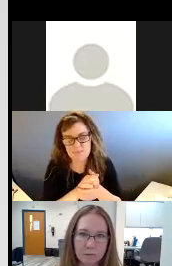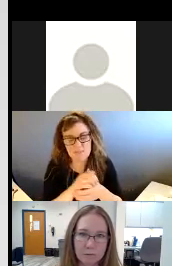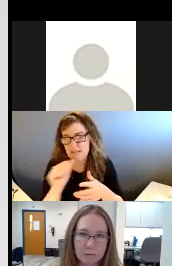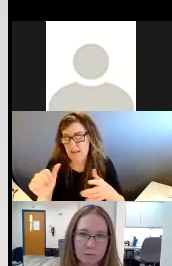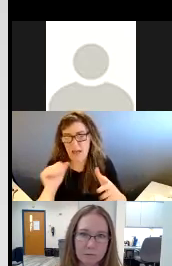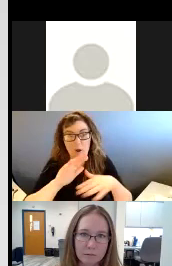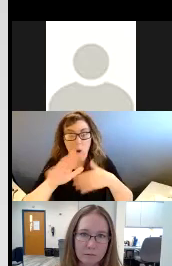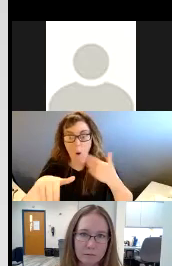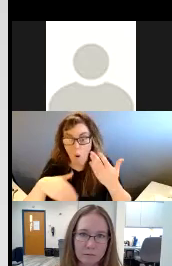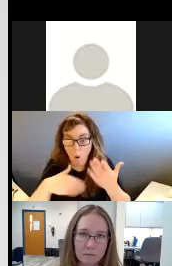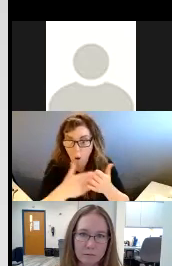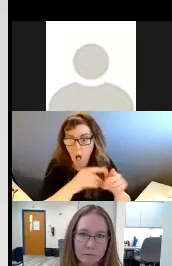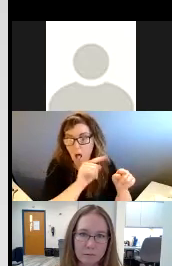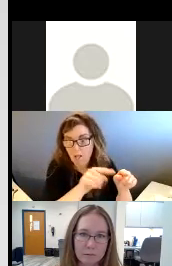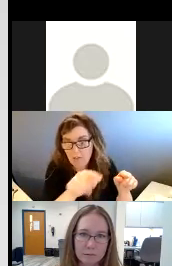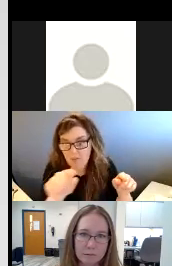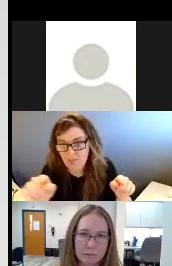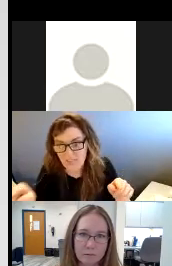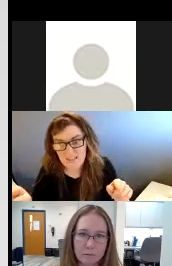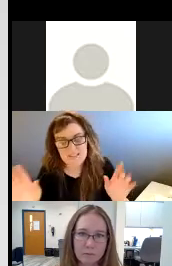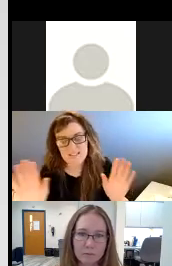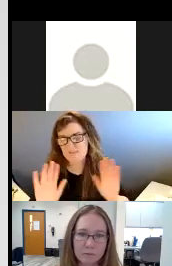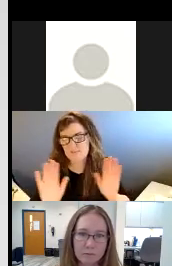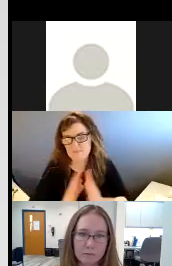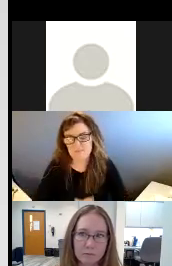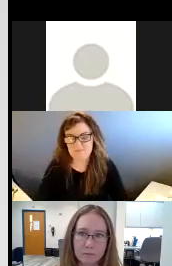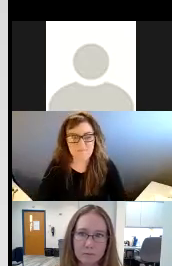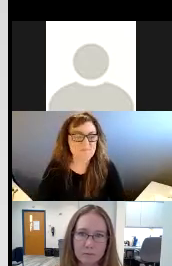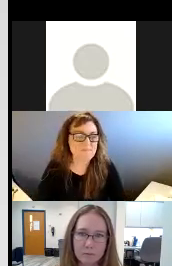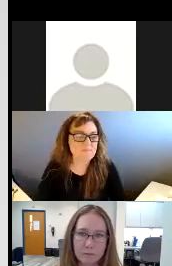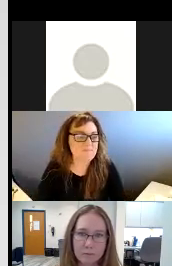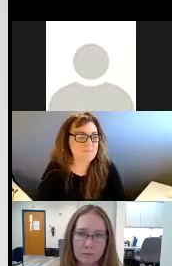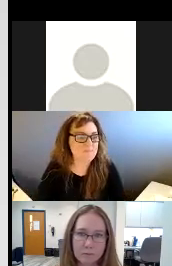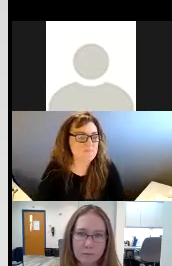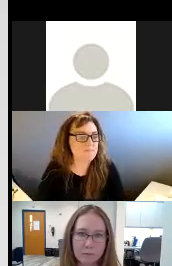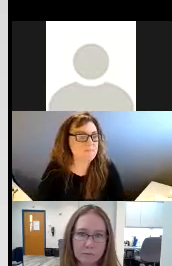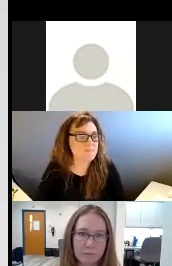AS WELL.